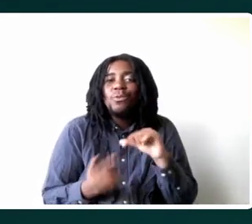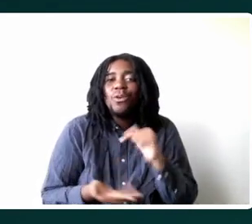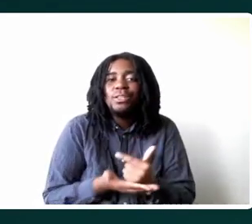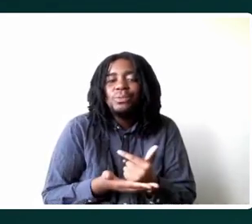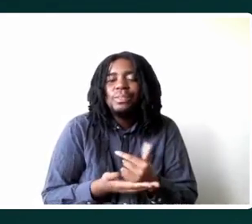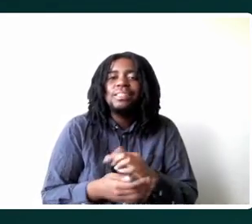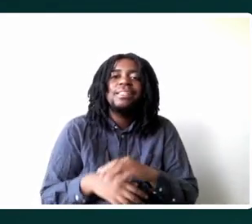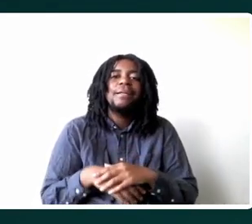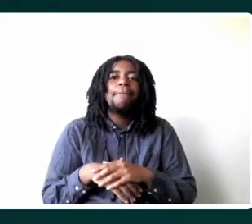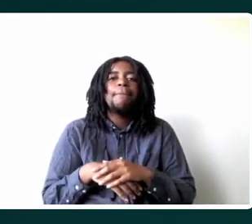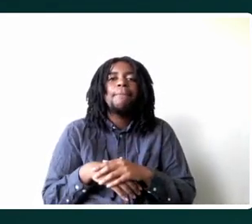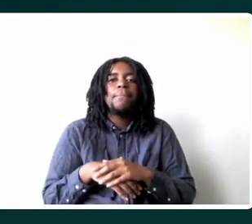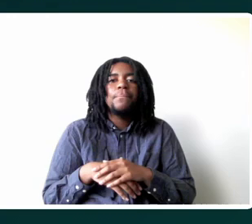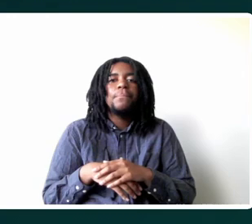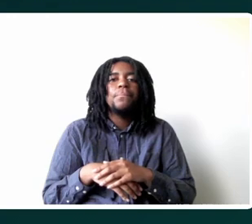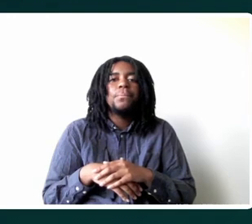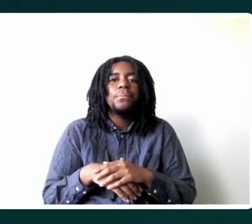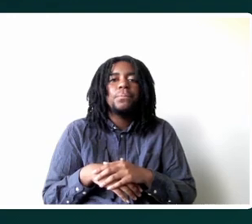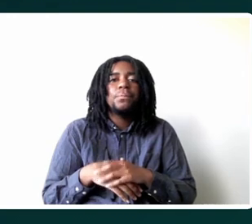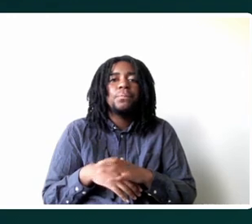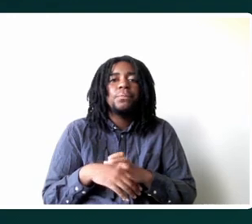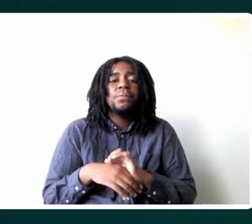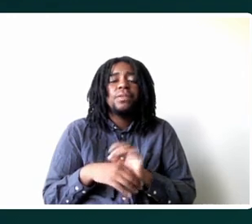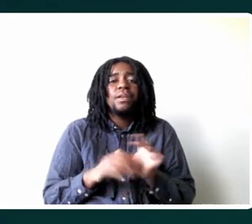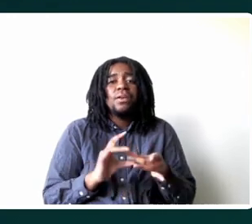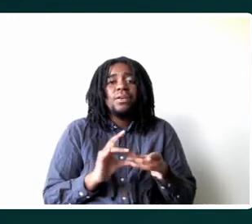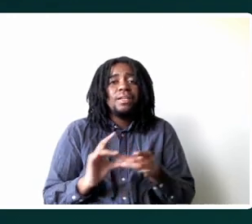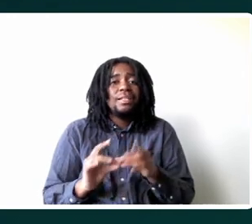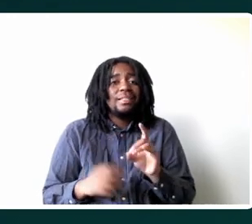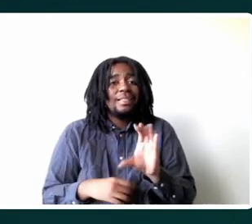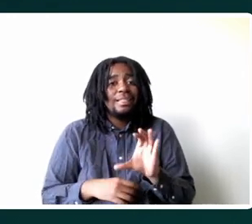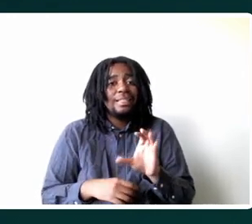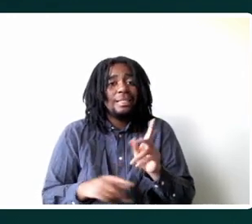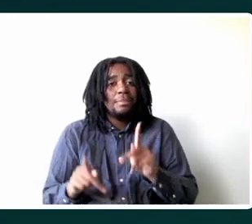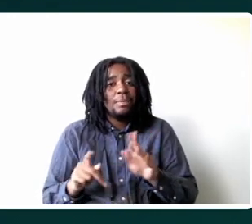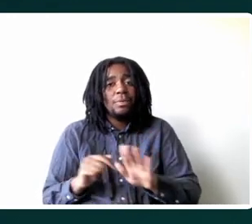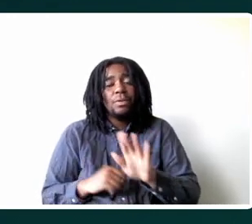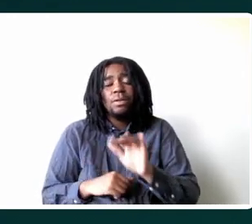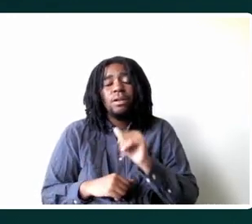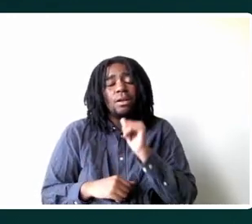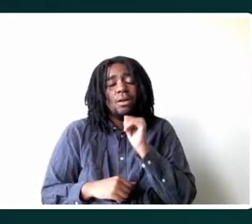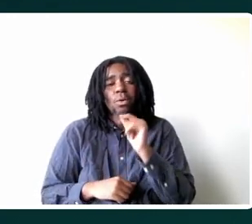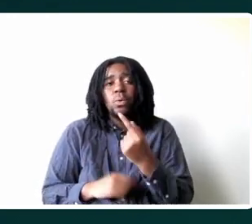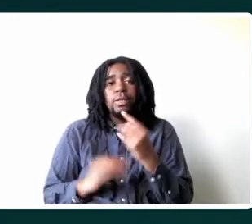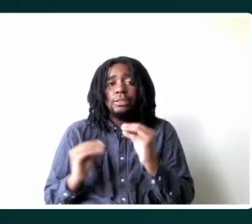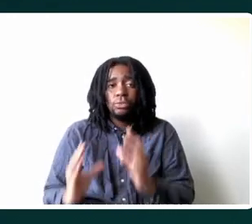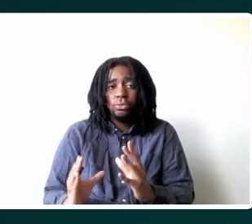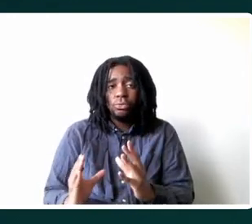as -- these people were not only teachers; they were people who were pursuing their own